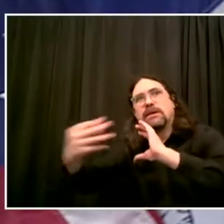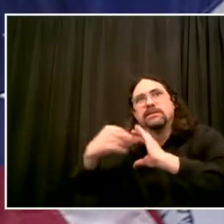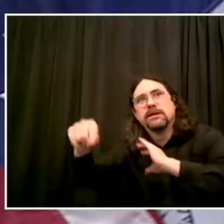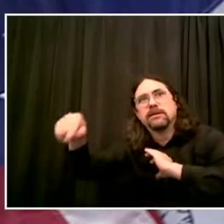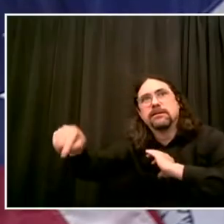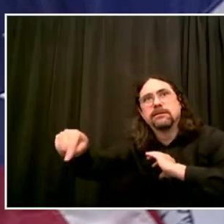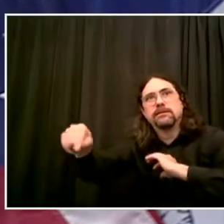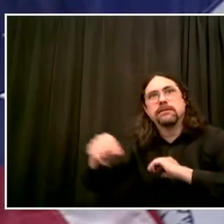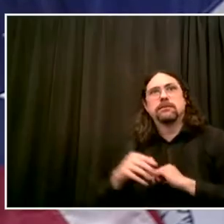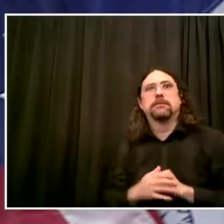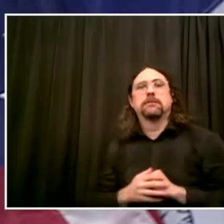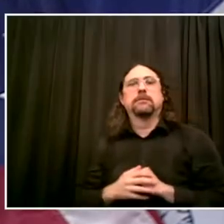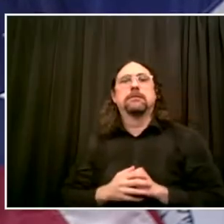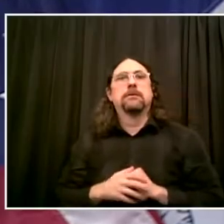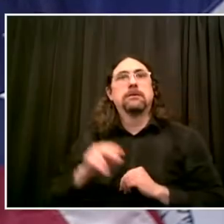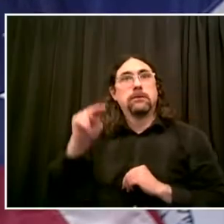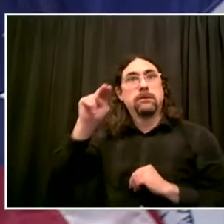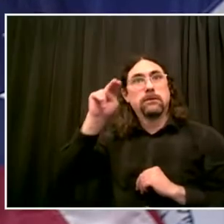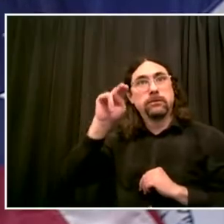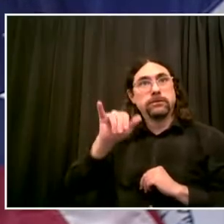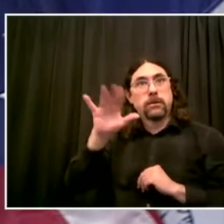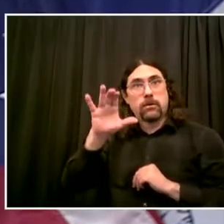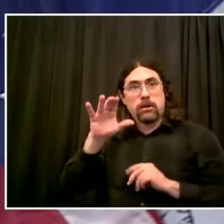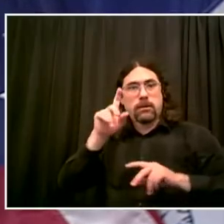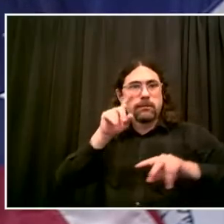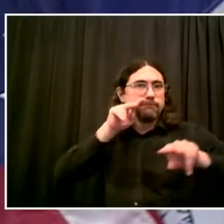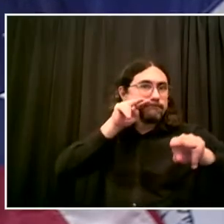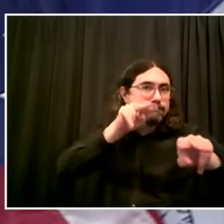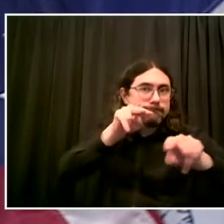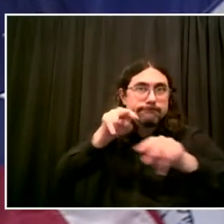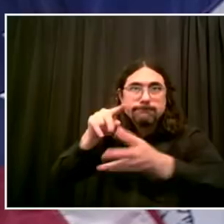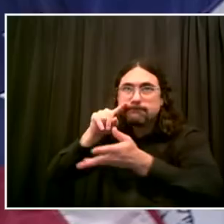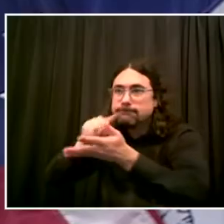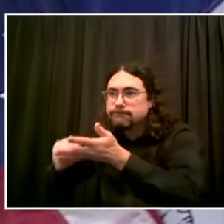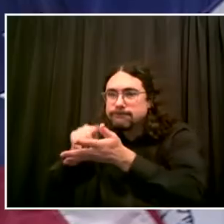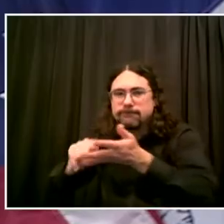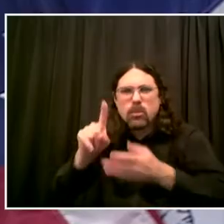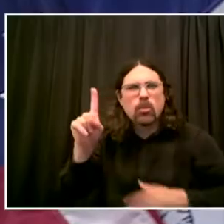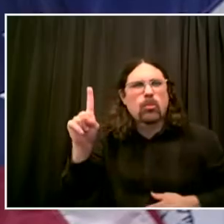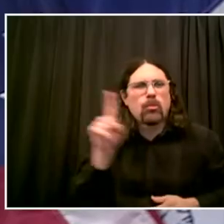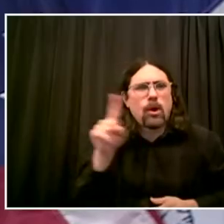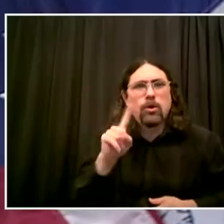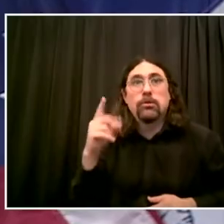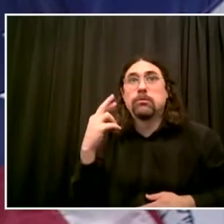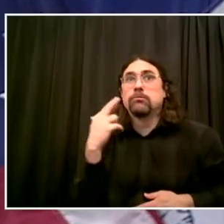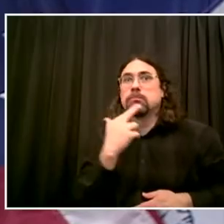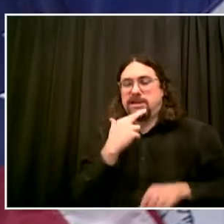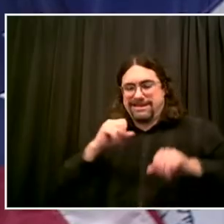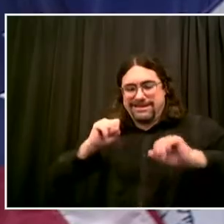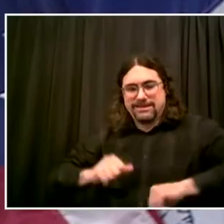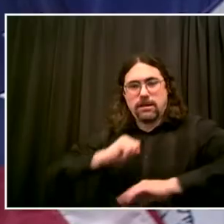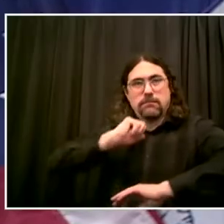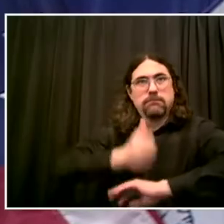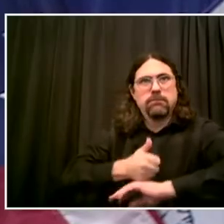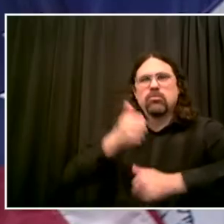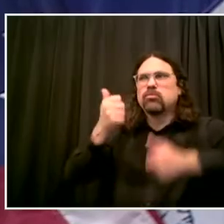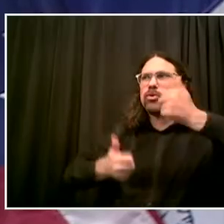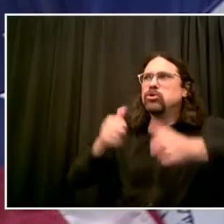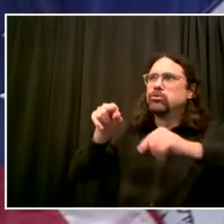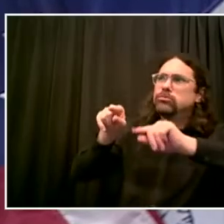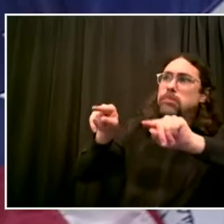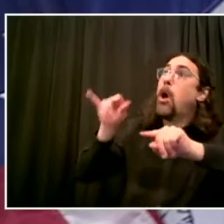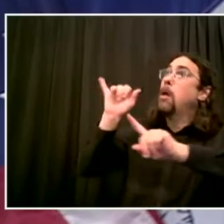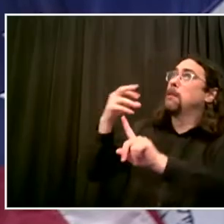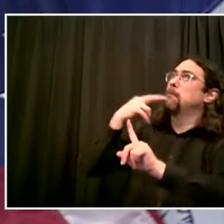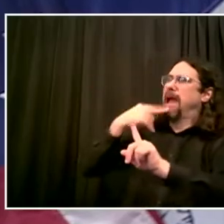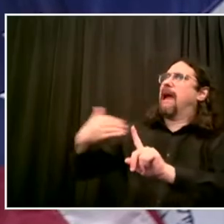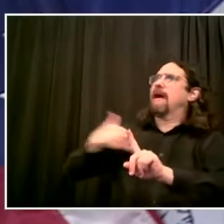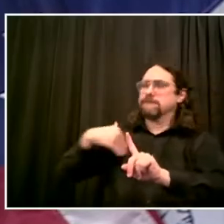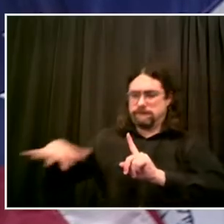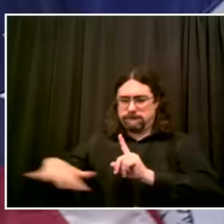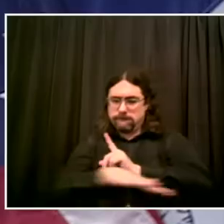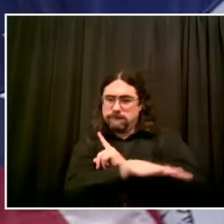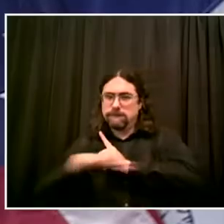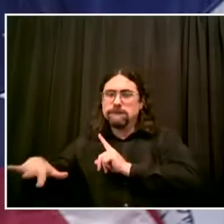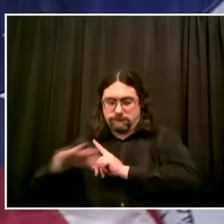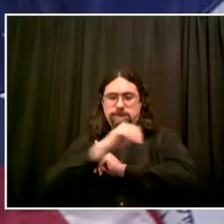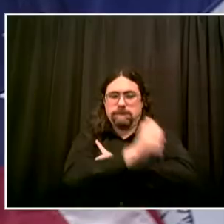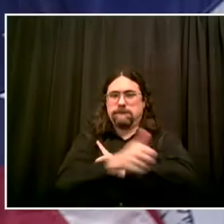ALL OF THE SITE